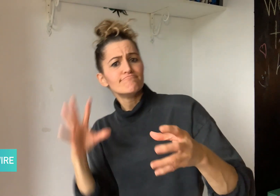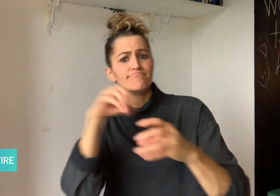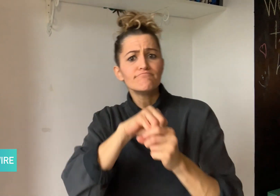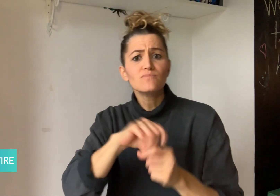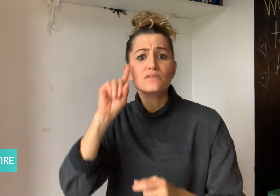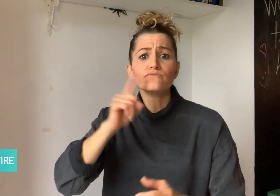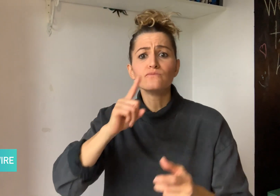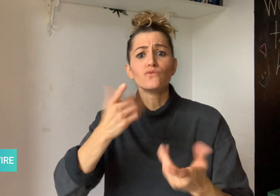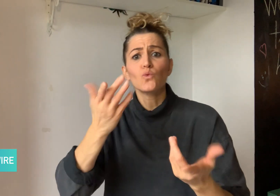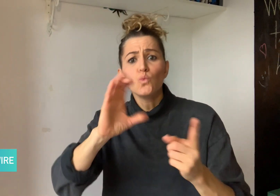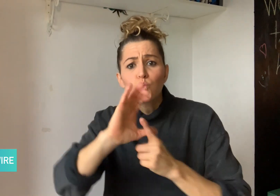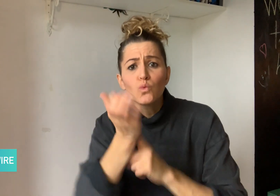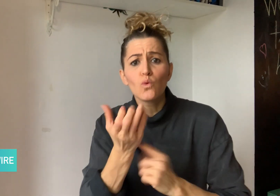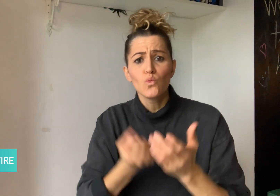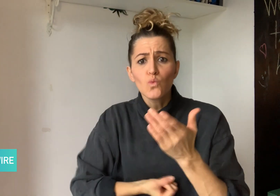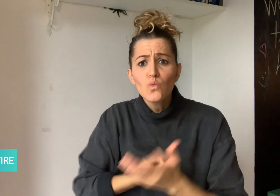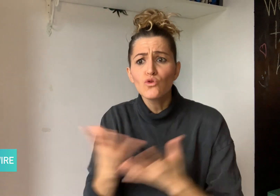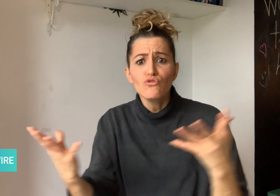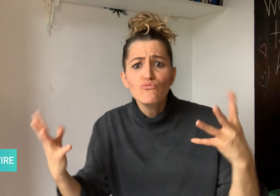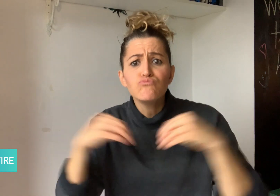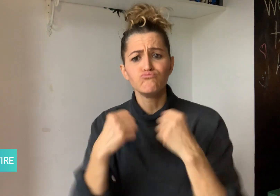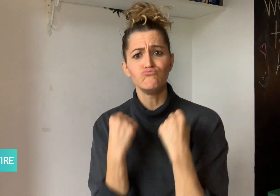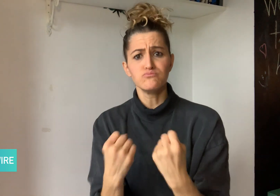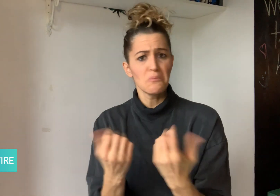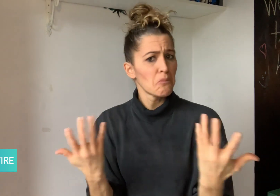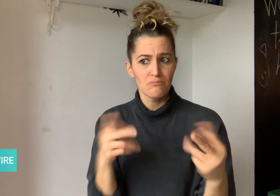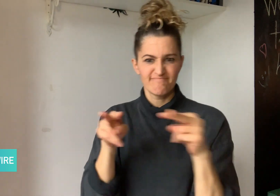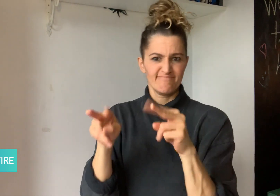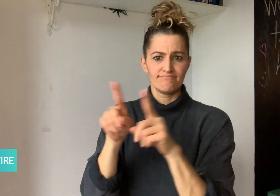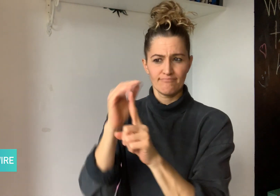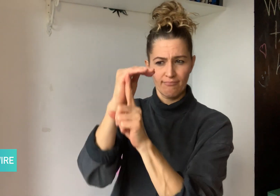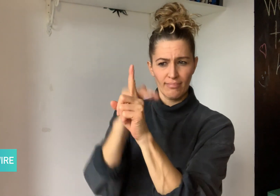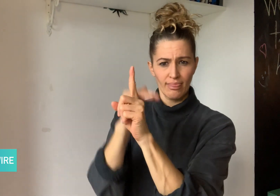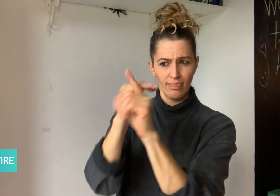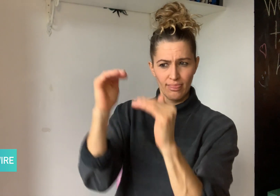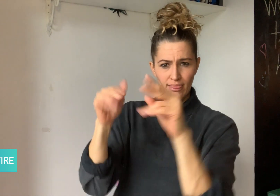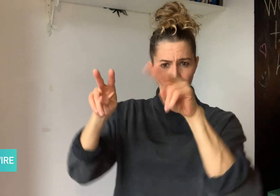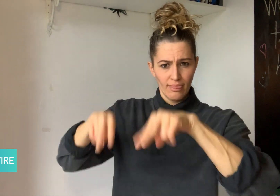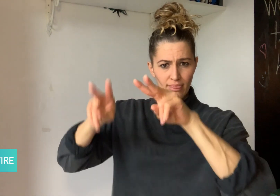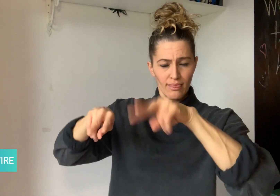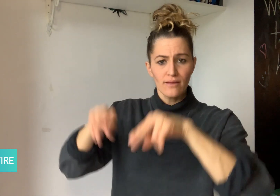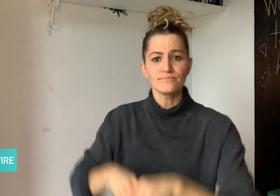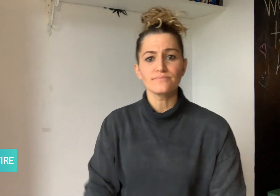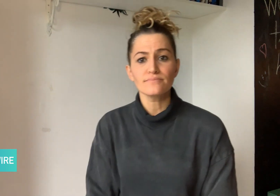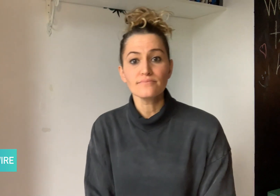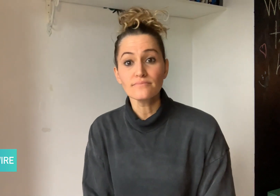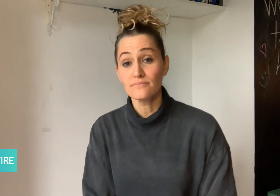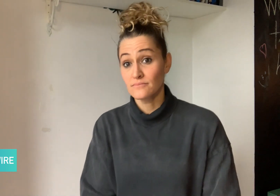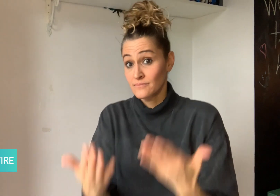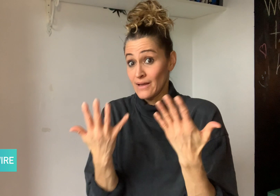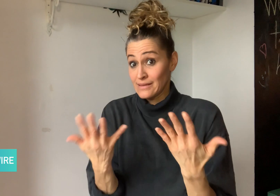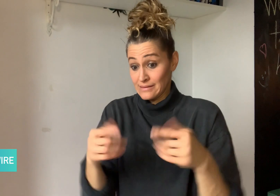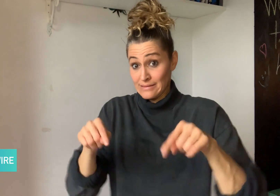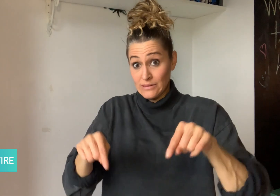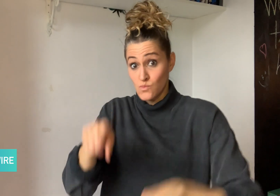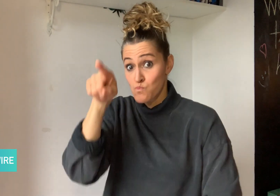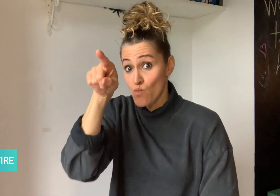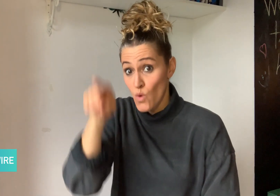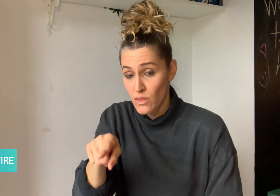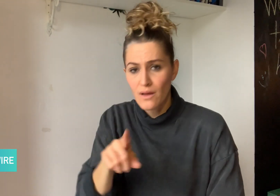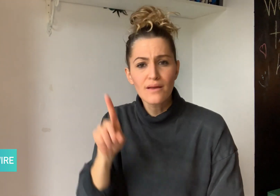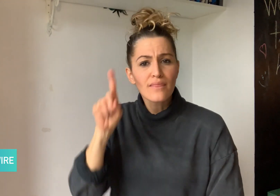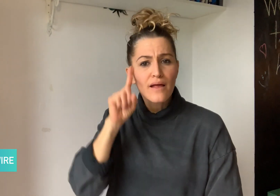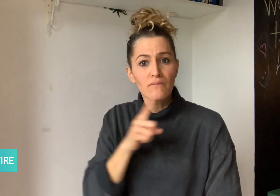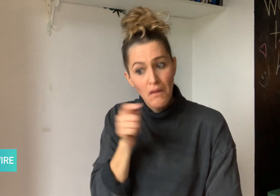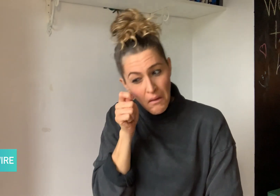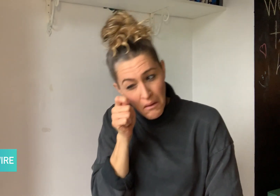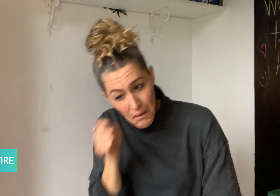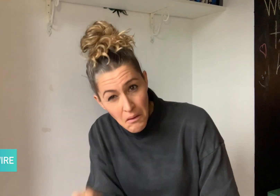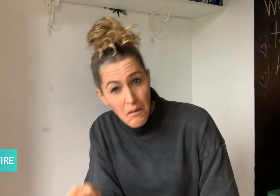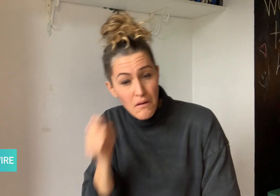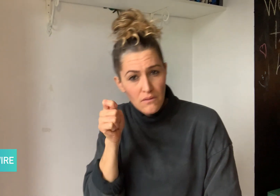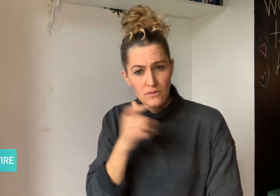or as involved in Deaf culture. Throughout this month,